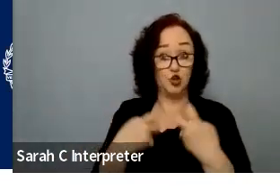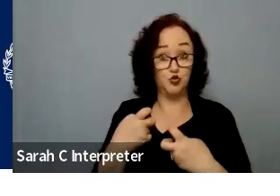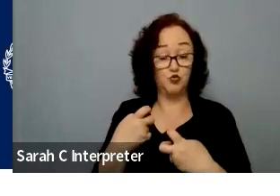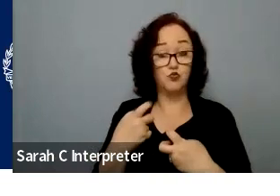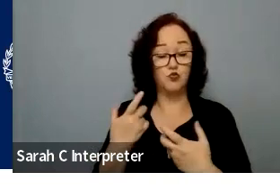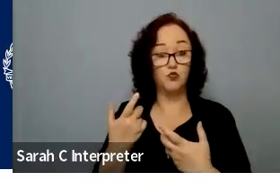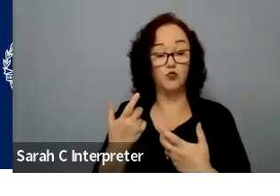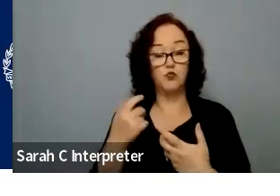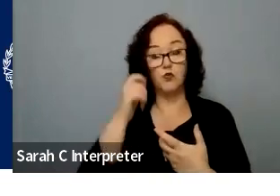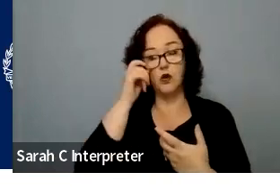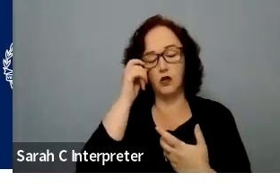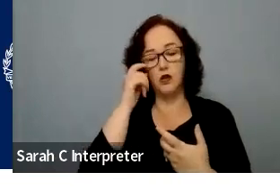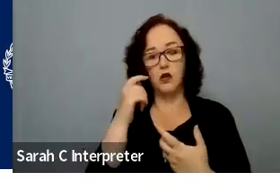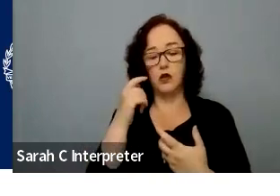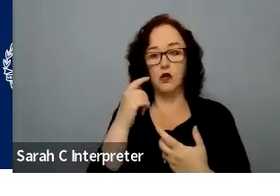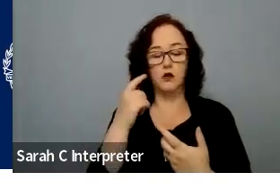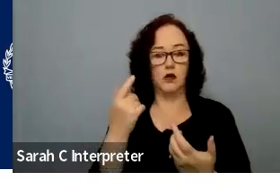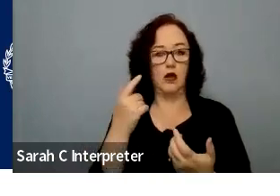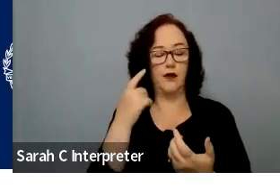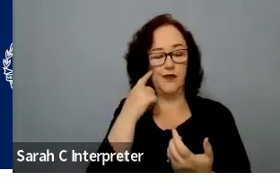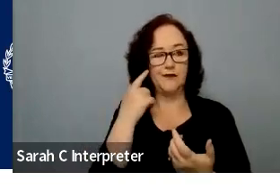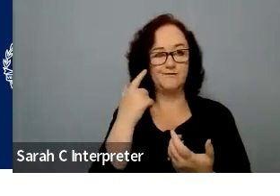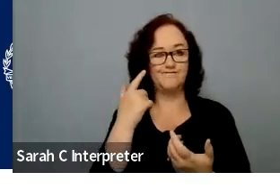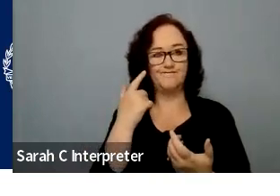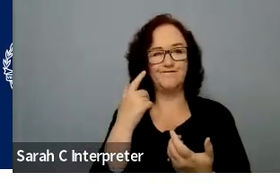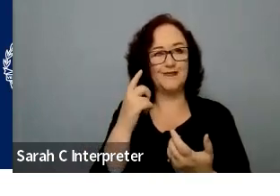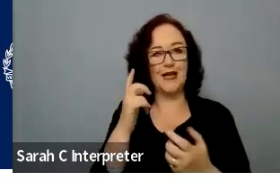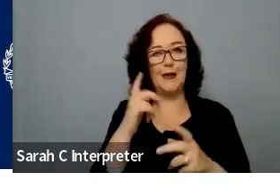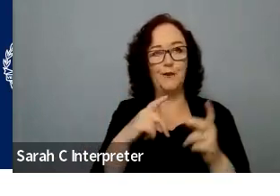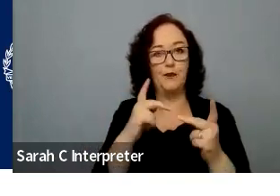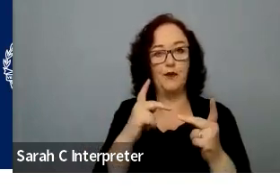goes across all disciplines is people don't know what they don't know, and they think they know